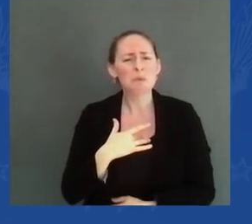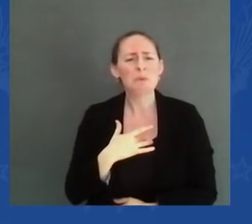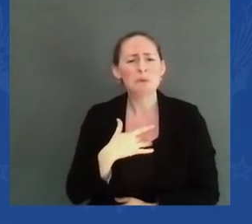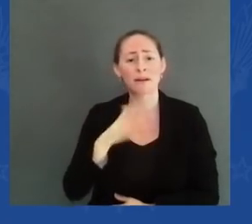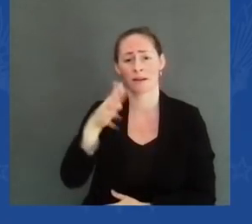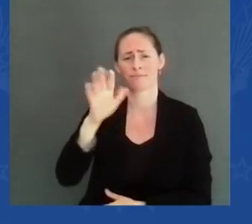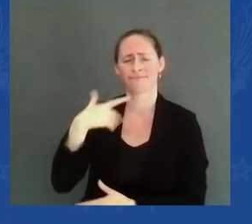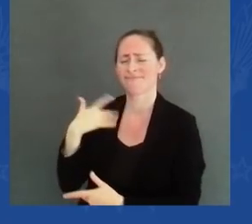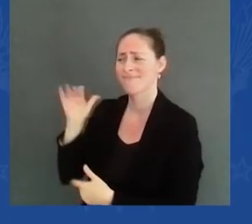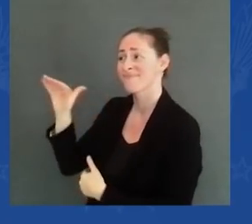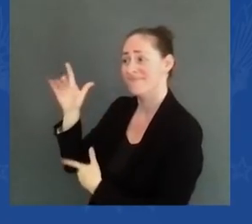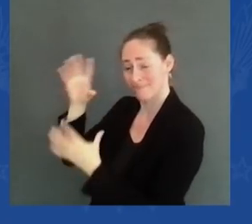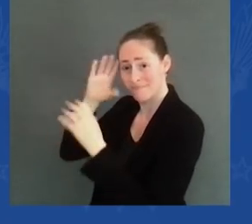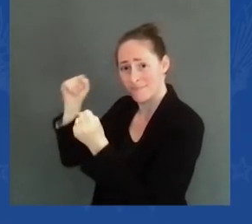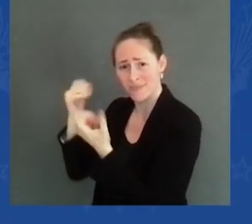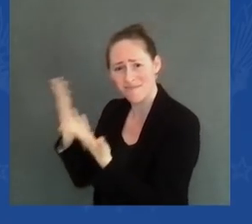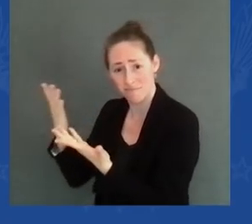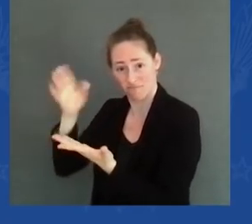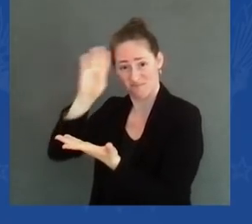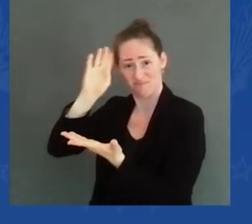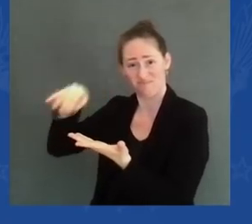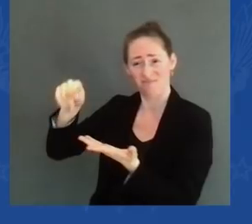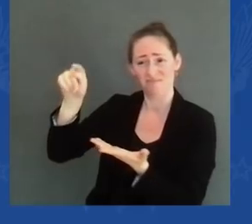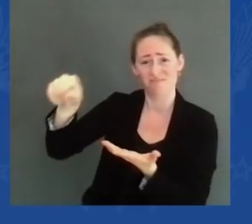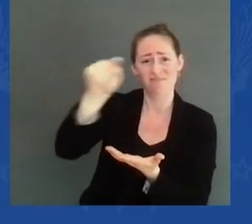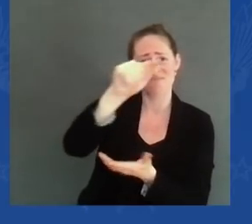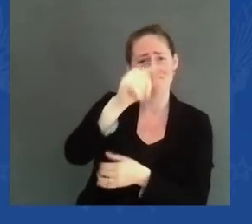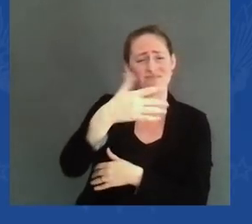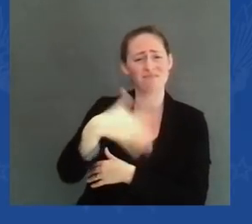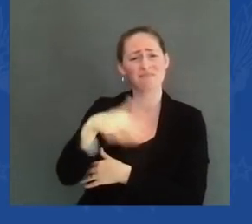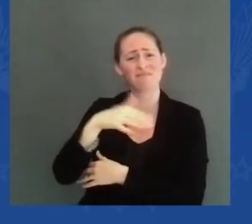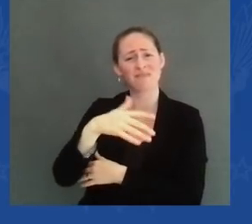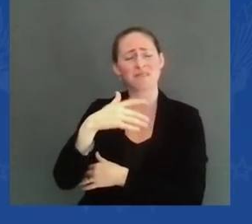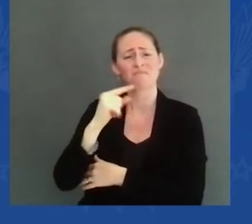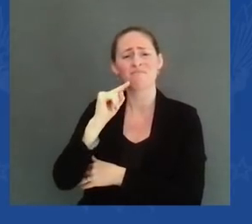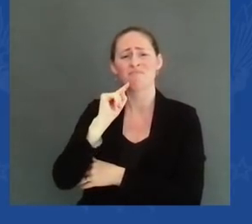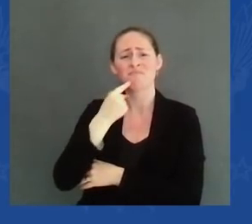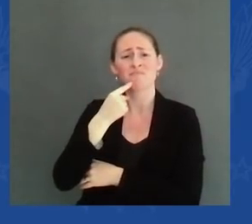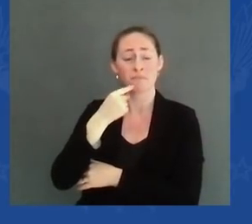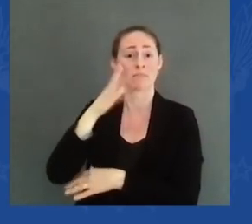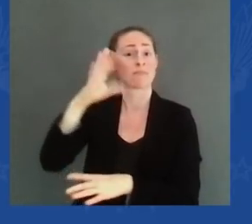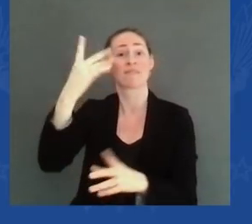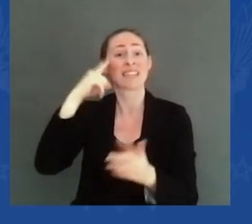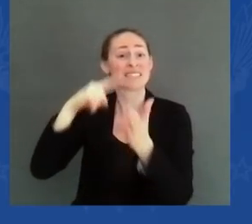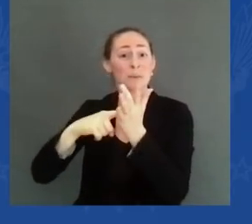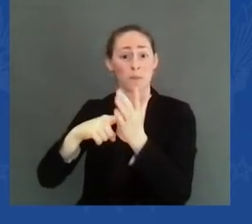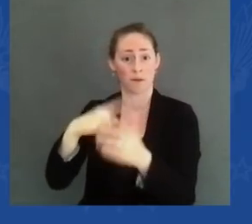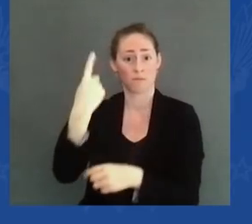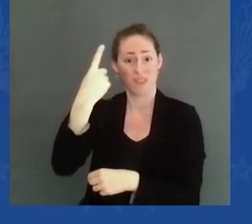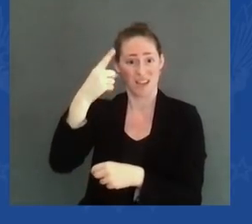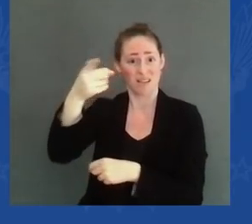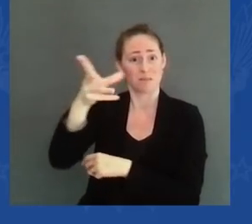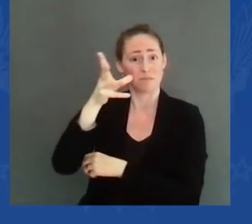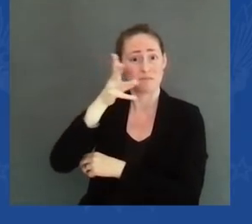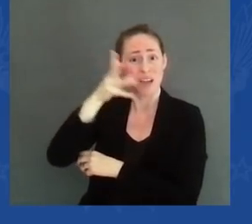In Woodside, to parents Ong Lama and Ming Ma Sherpa perished along with their toddler son